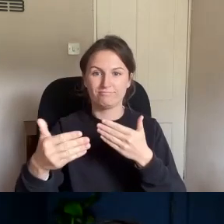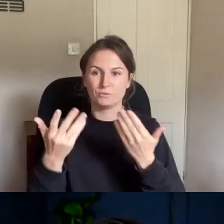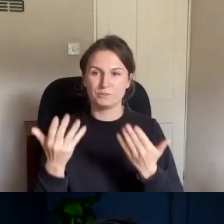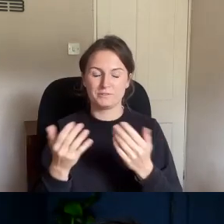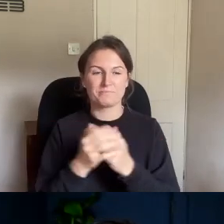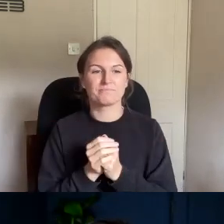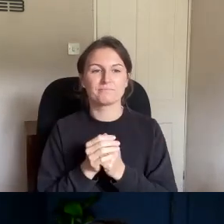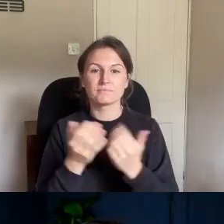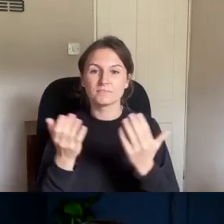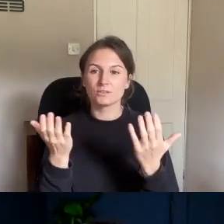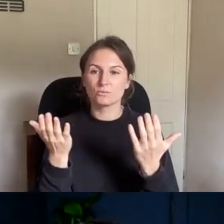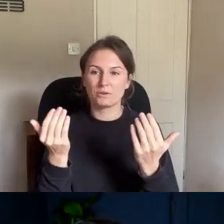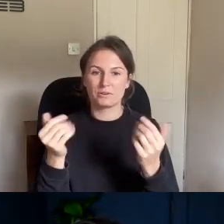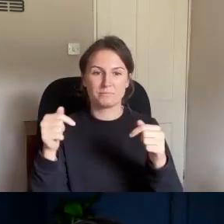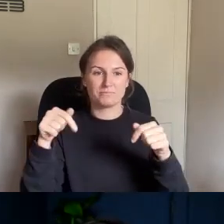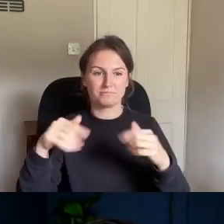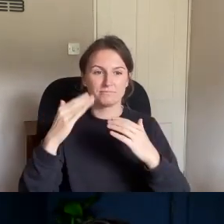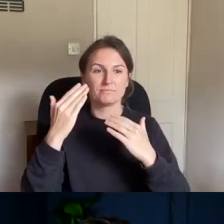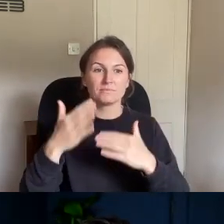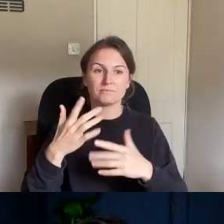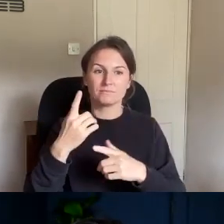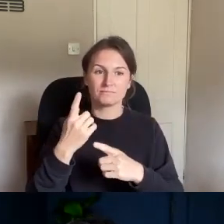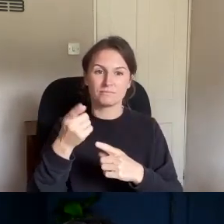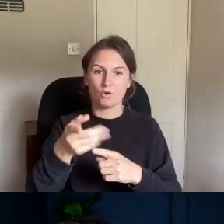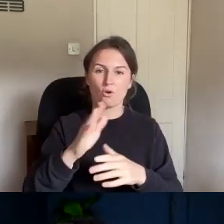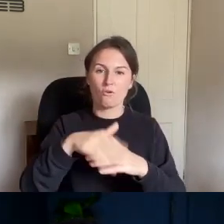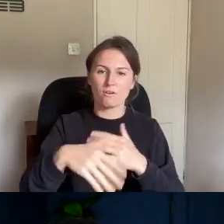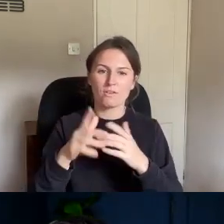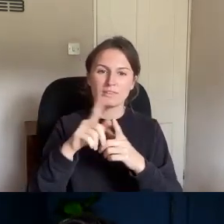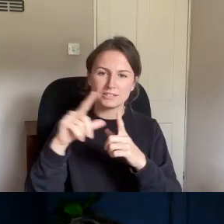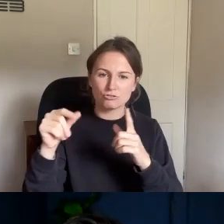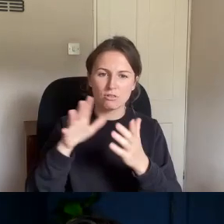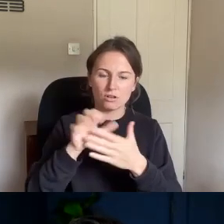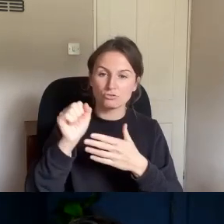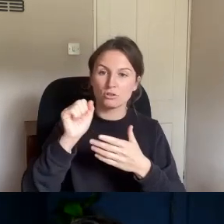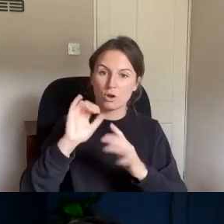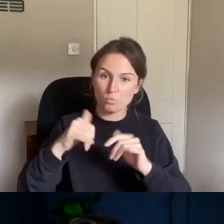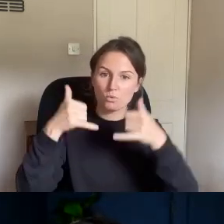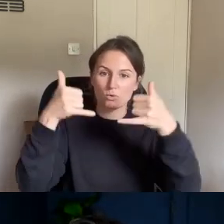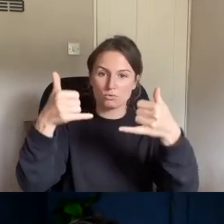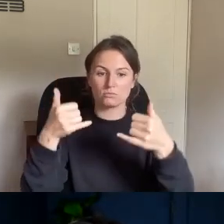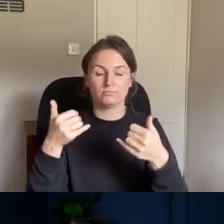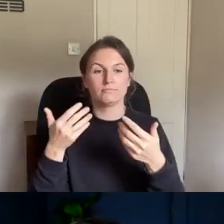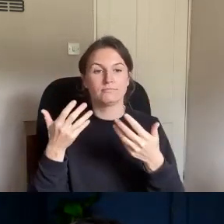Welcome to this session about the Digital Cultural Awards. Today's webinar is scheduled to last for an hour